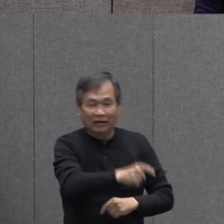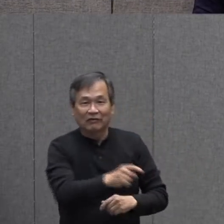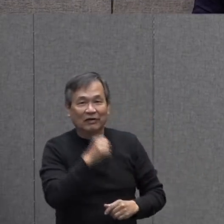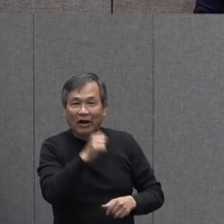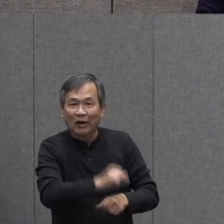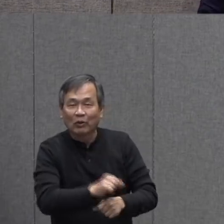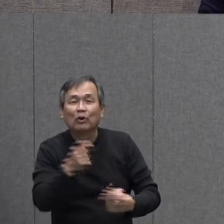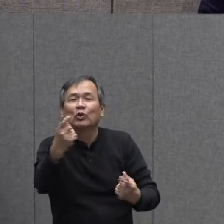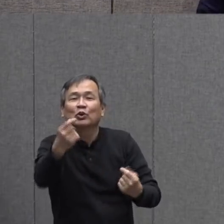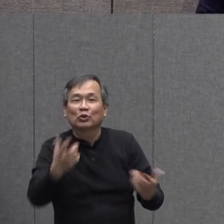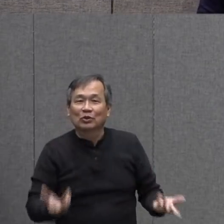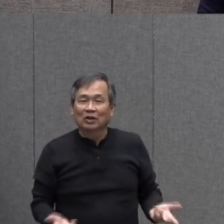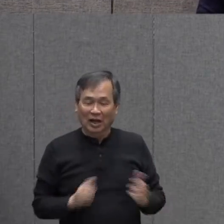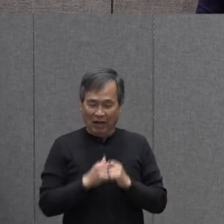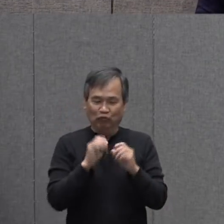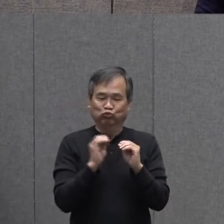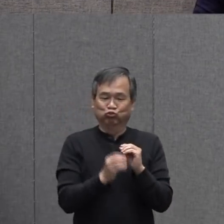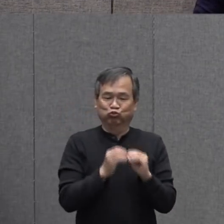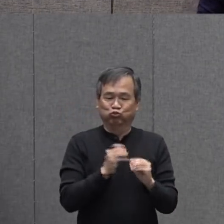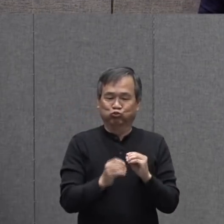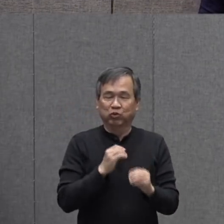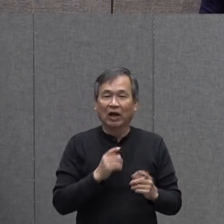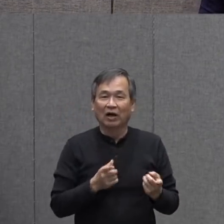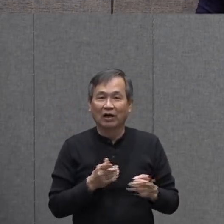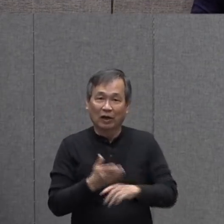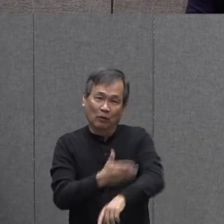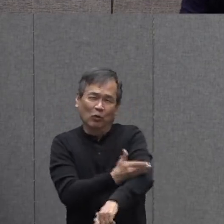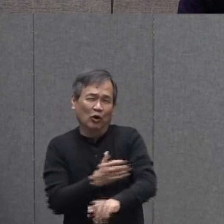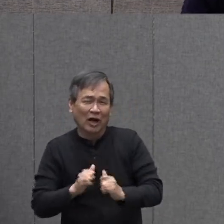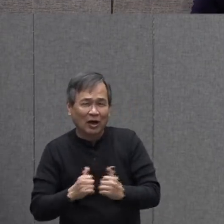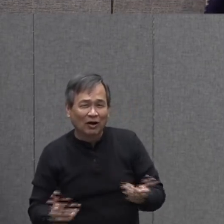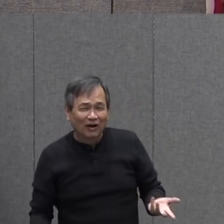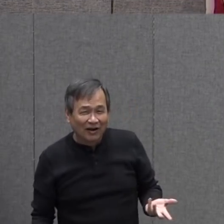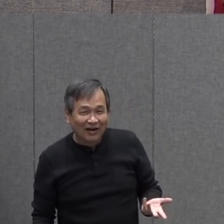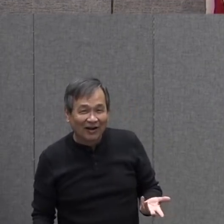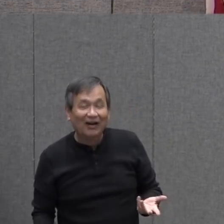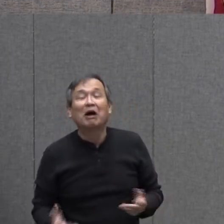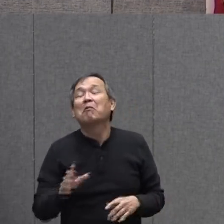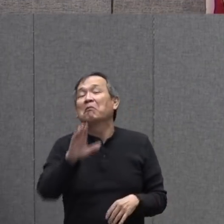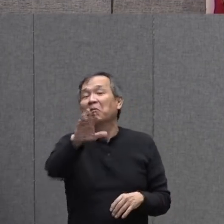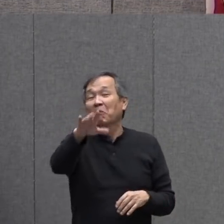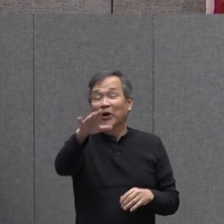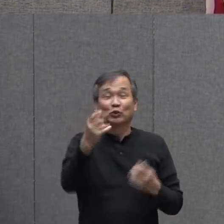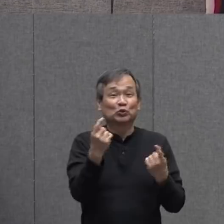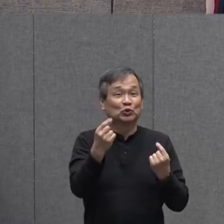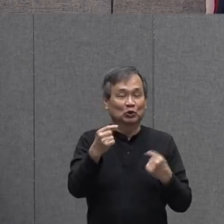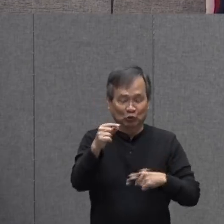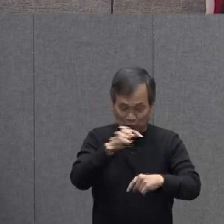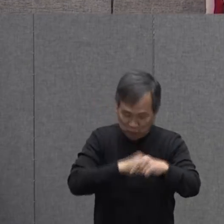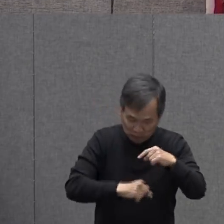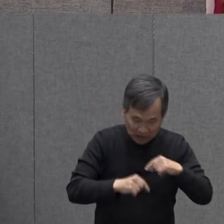Or how can you improve it and make it better? And then maybe you need to go back, ask yourself some questions,